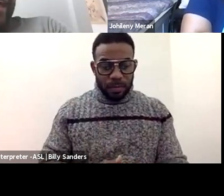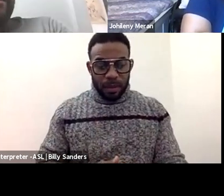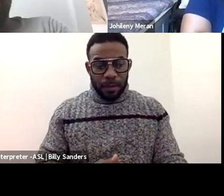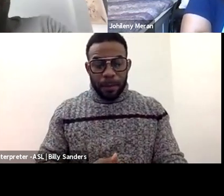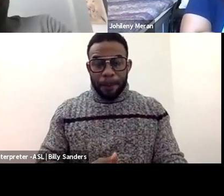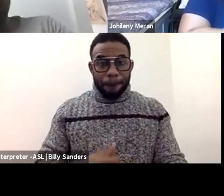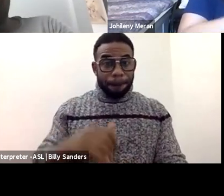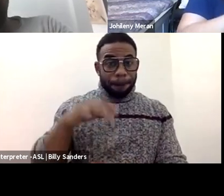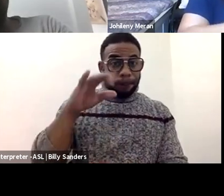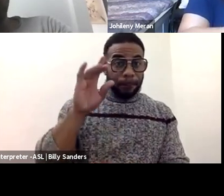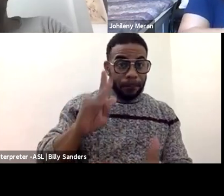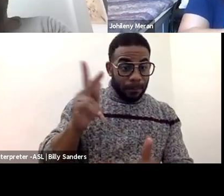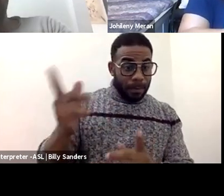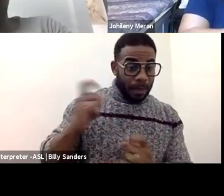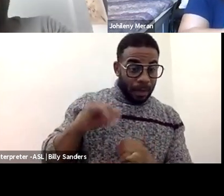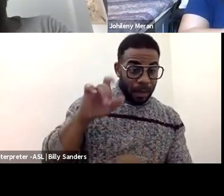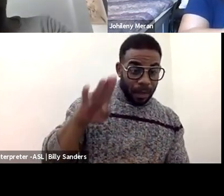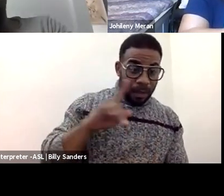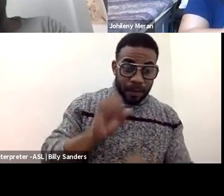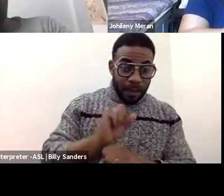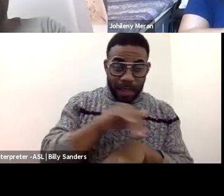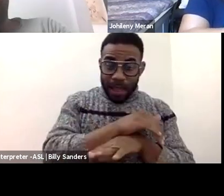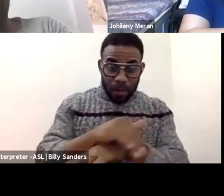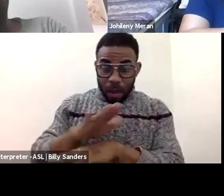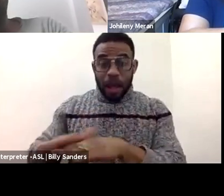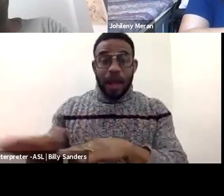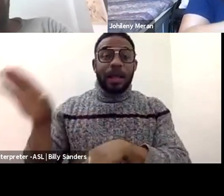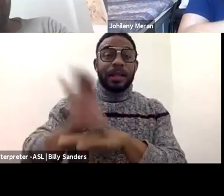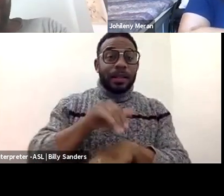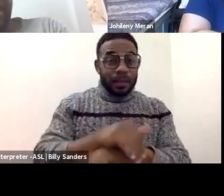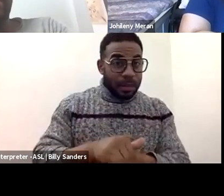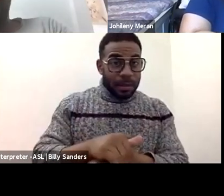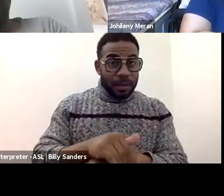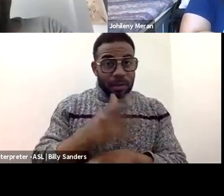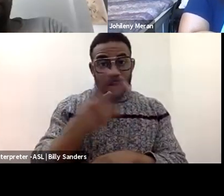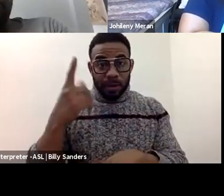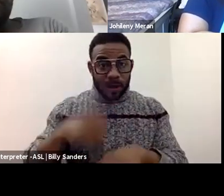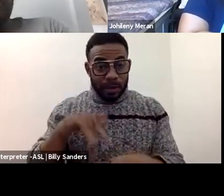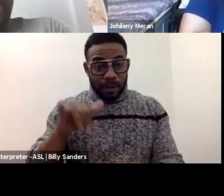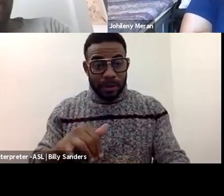Like I was asked to go to the club, literally every night, three and four times a day and